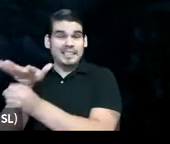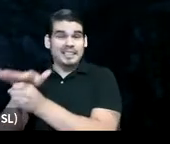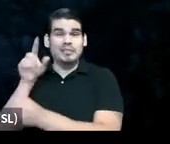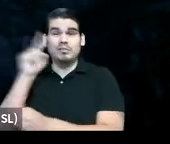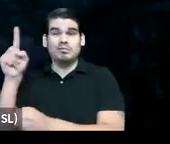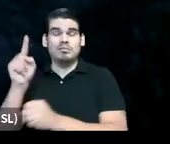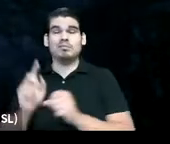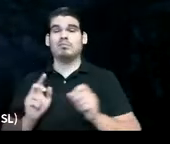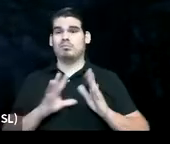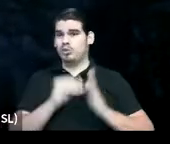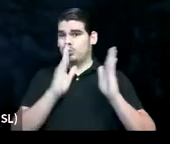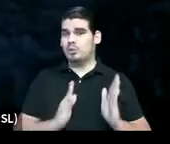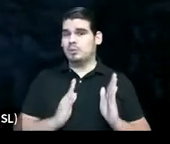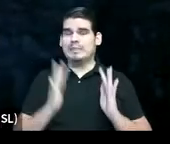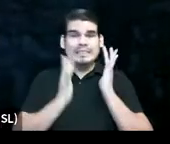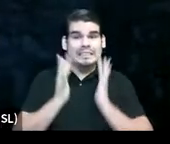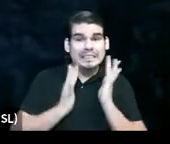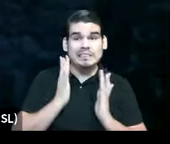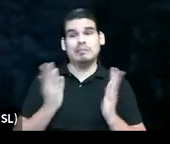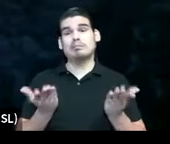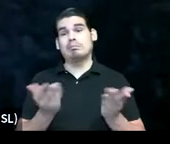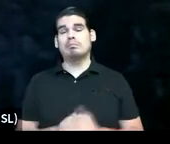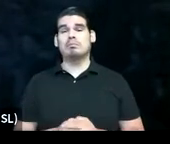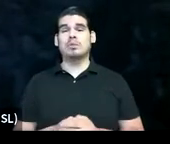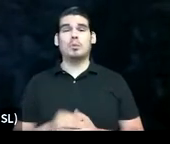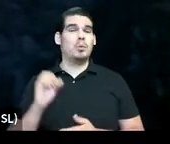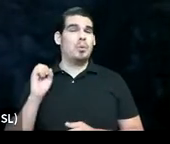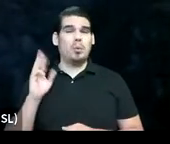Resolutions are pres are. I'm sorry, I'm